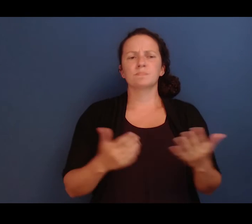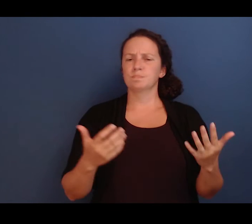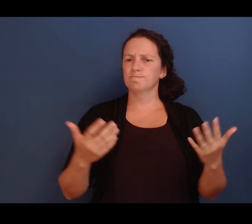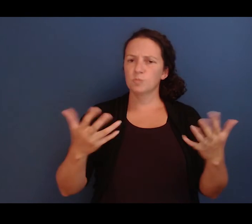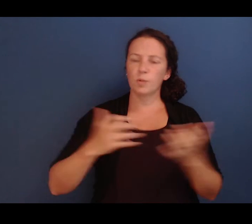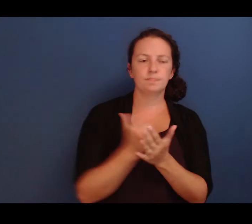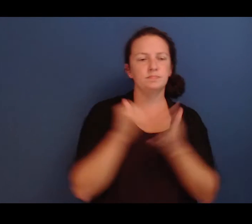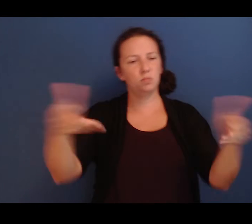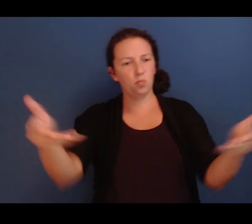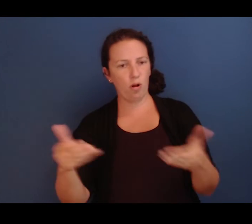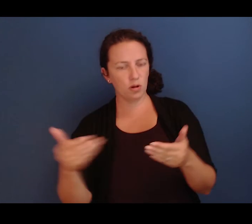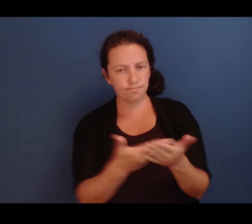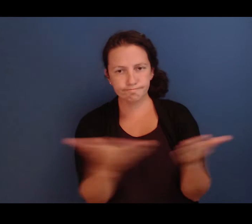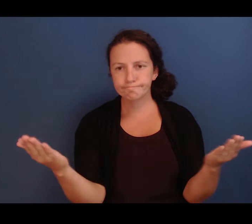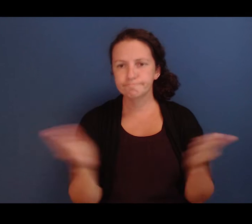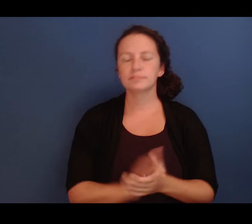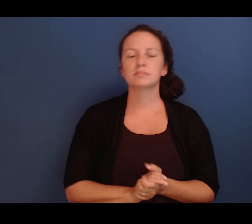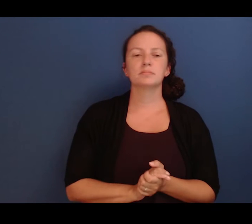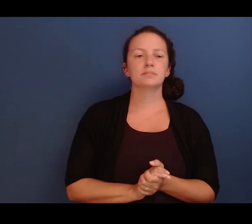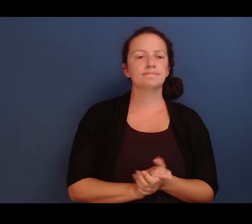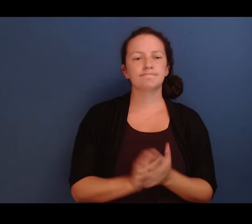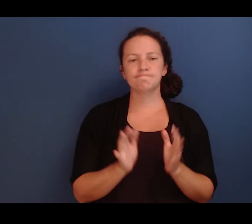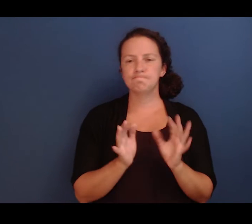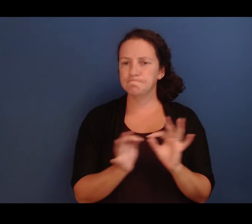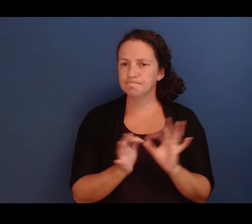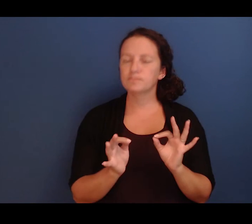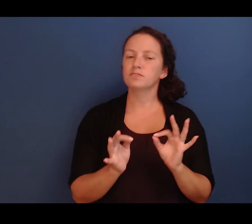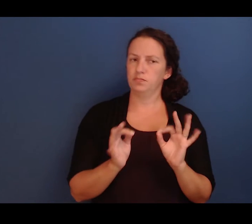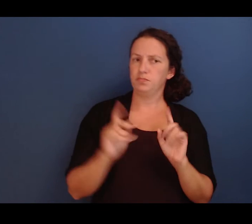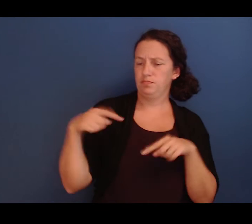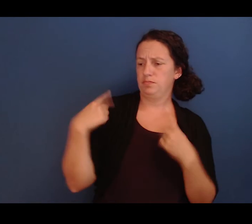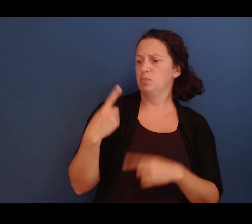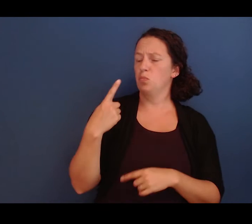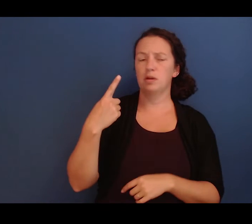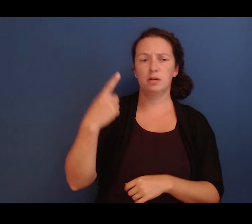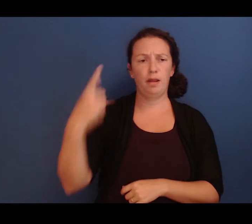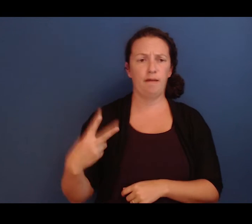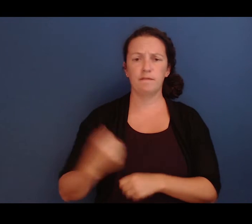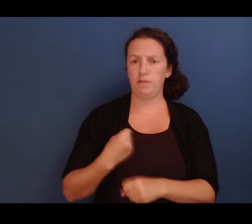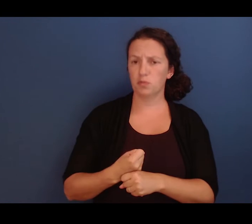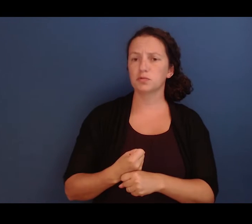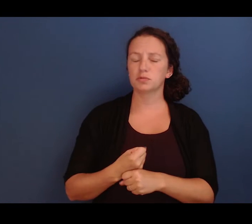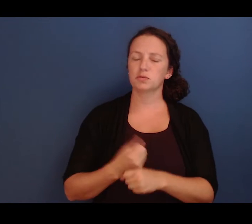just welcome you and say that we have and have had for the last year and a half an emphasis